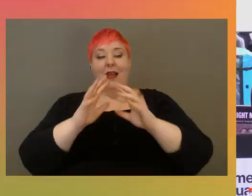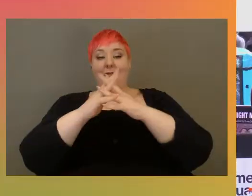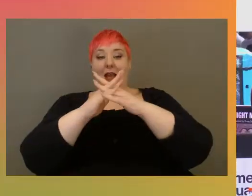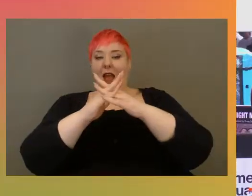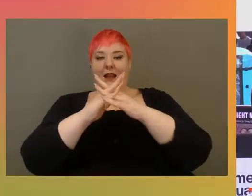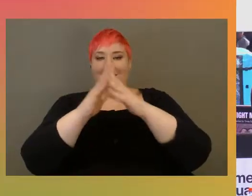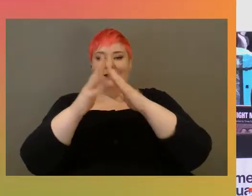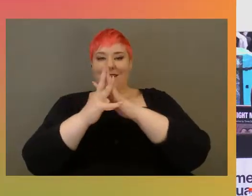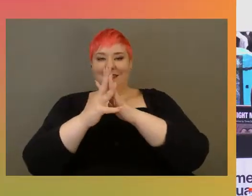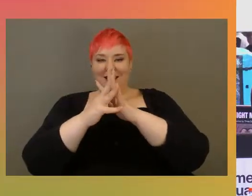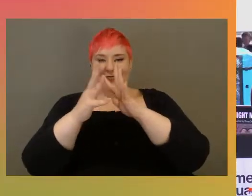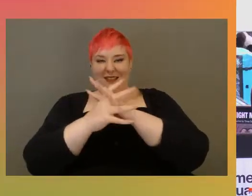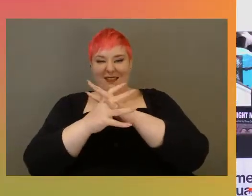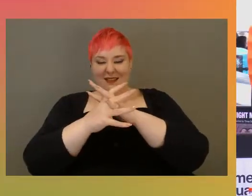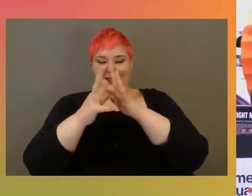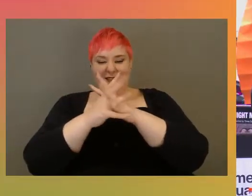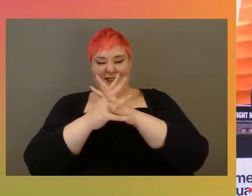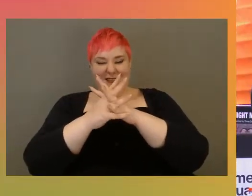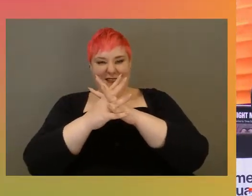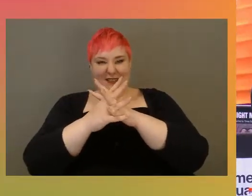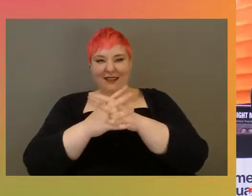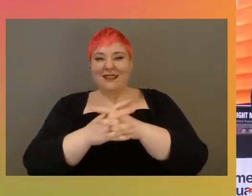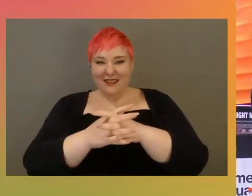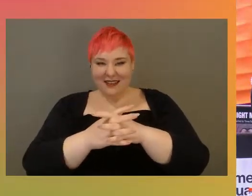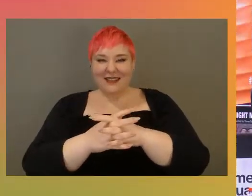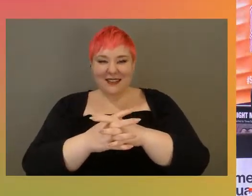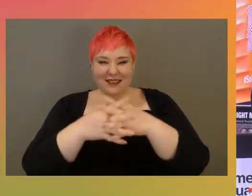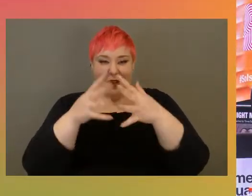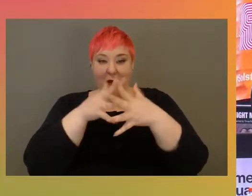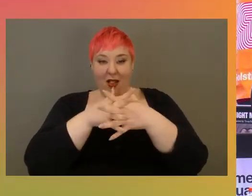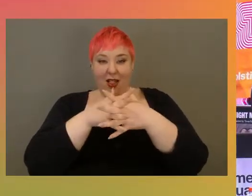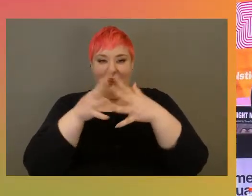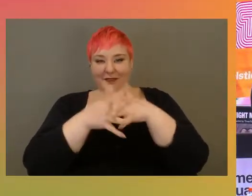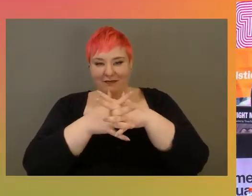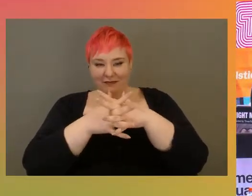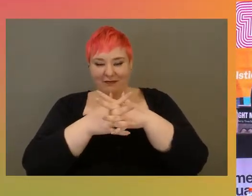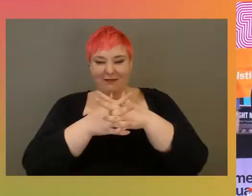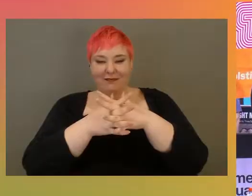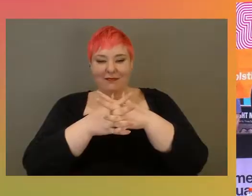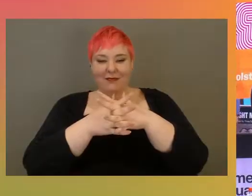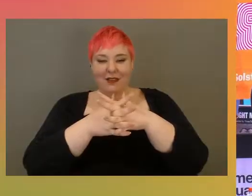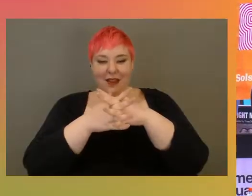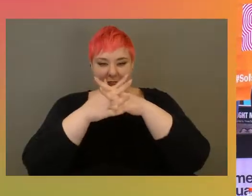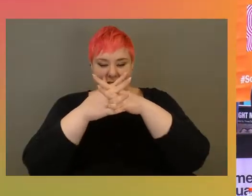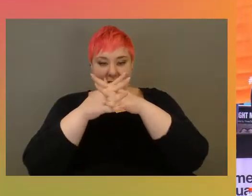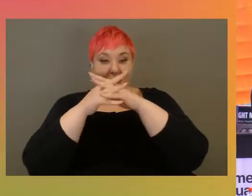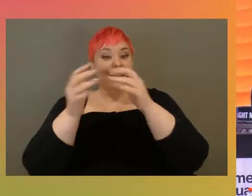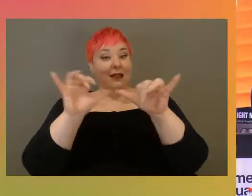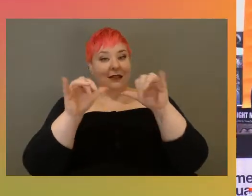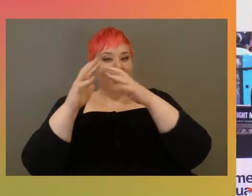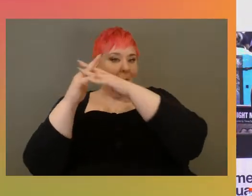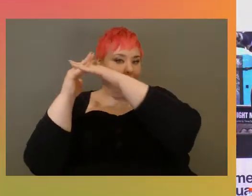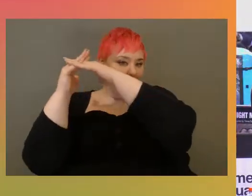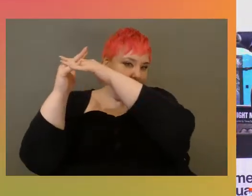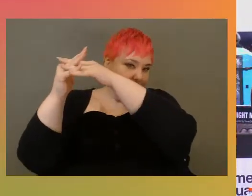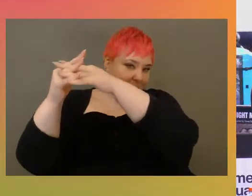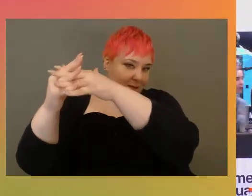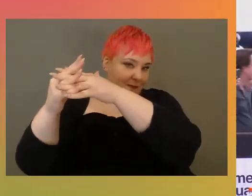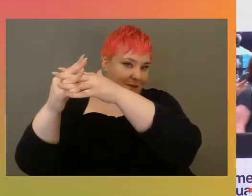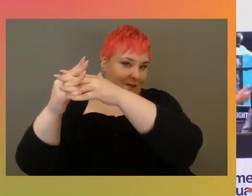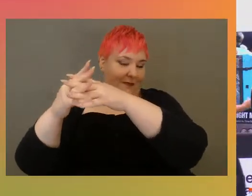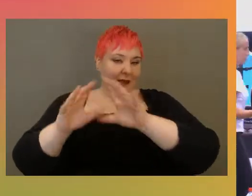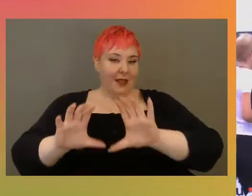AND THEN PULL YOUR HIPS BACK,